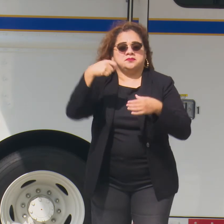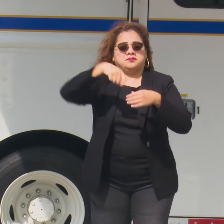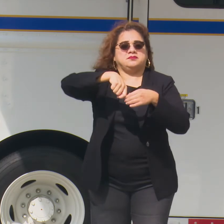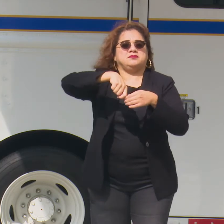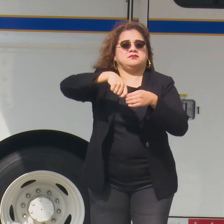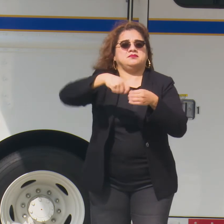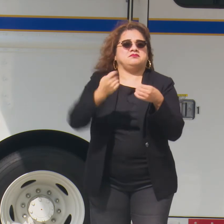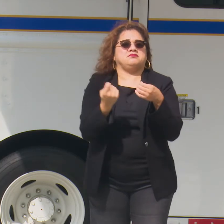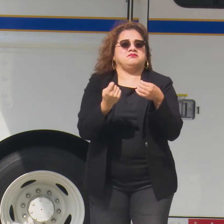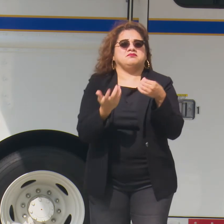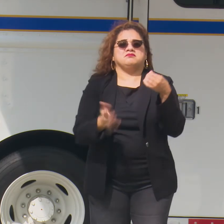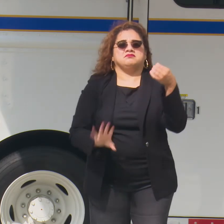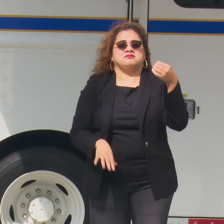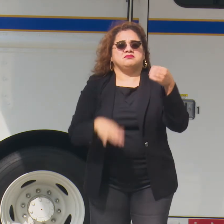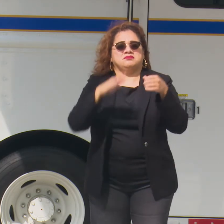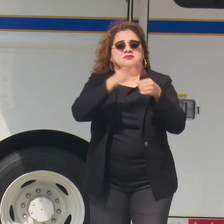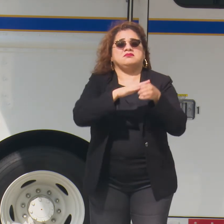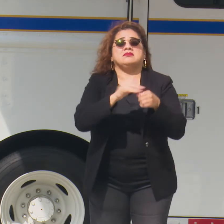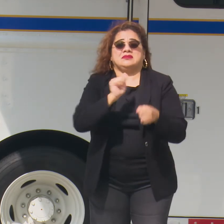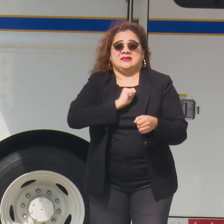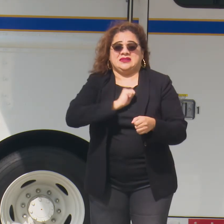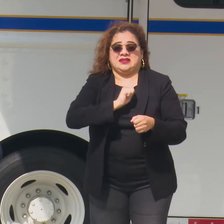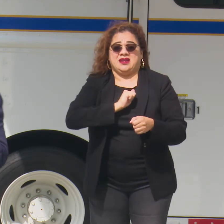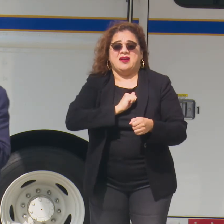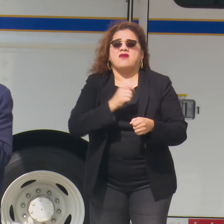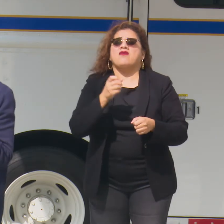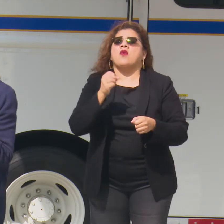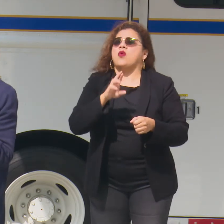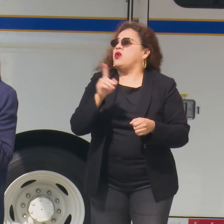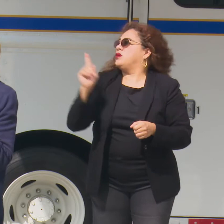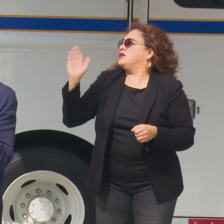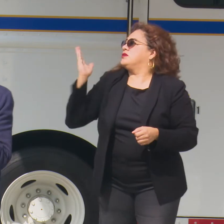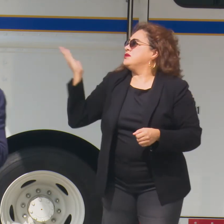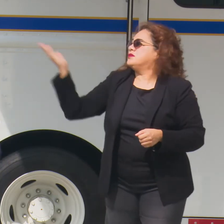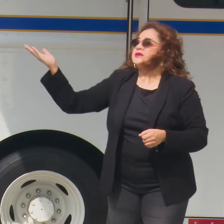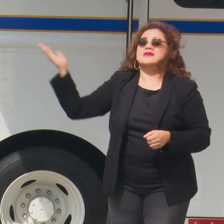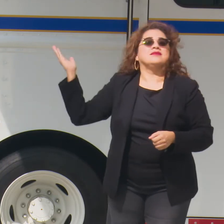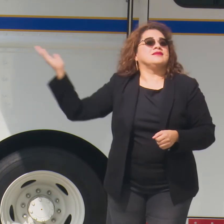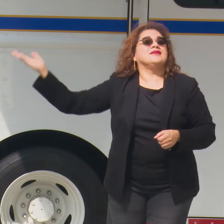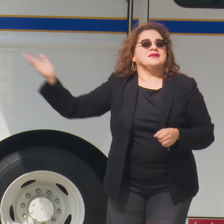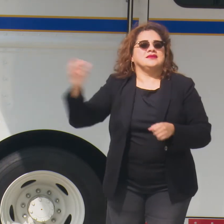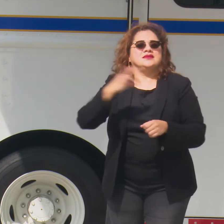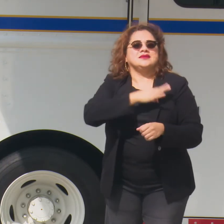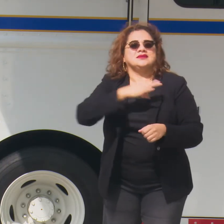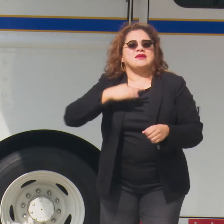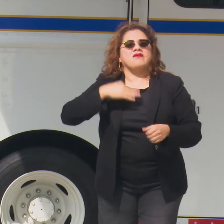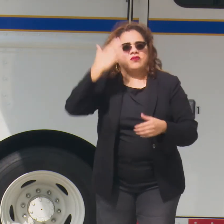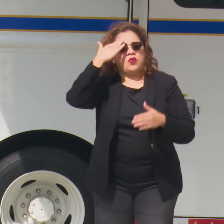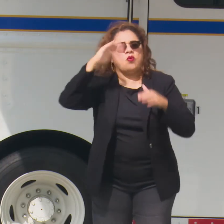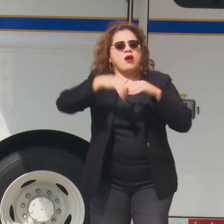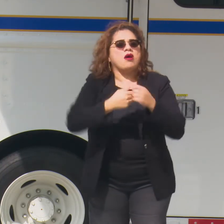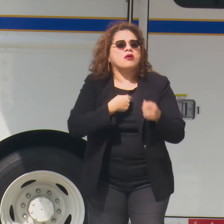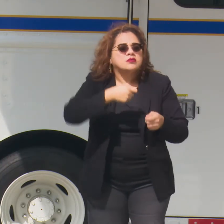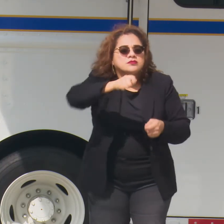or they can have someone do it for them. These trained staff members that you see back here will be out there at the site. Face